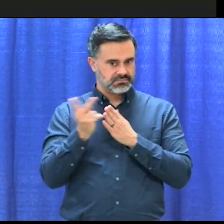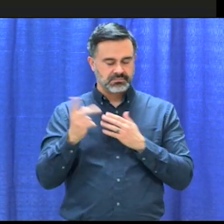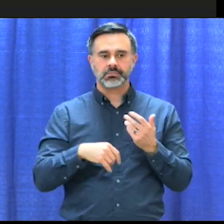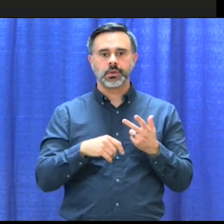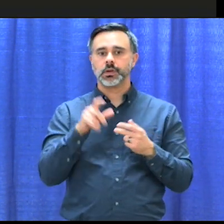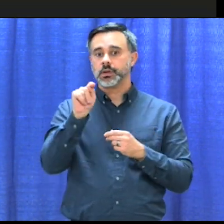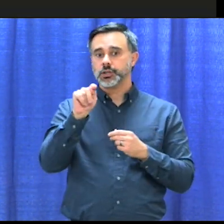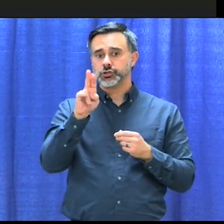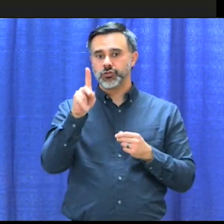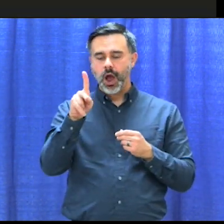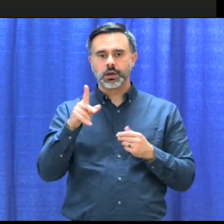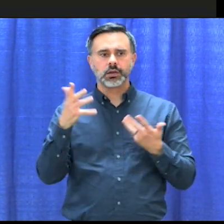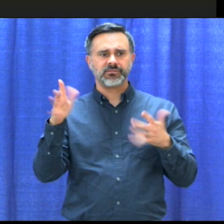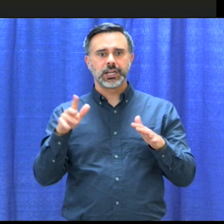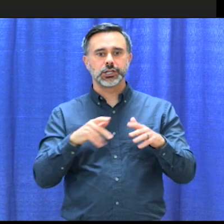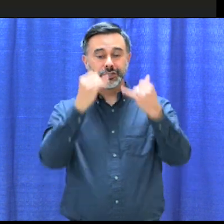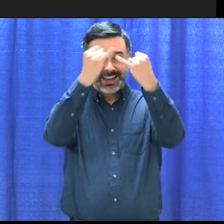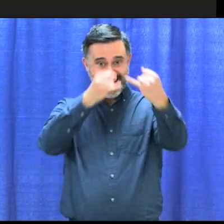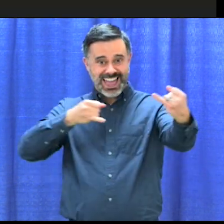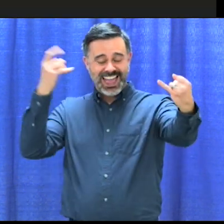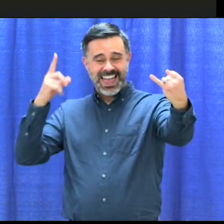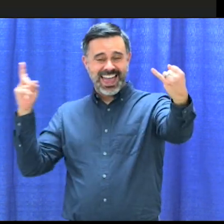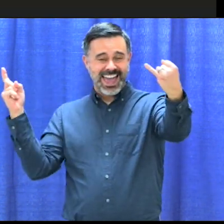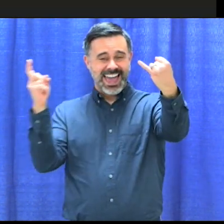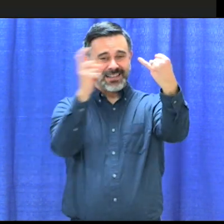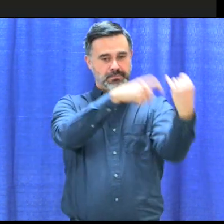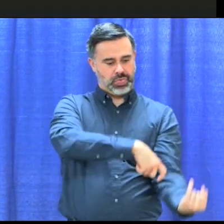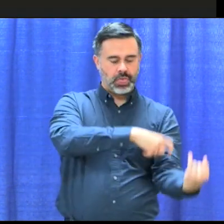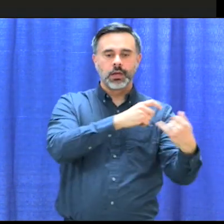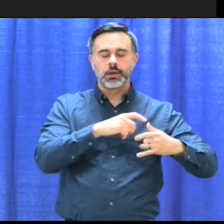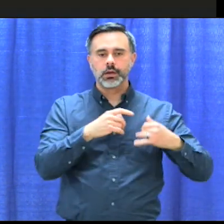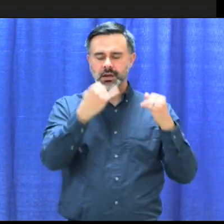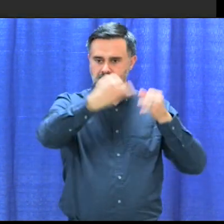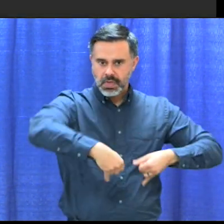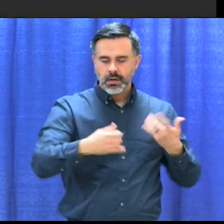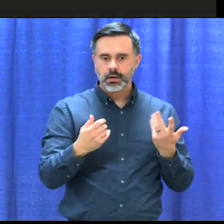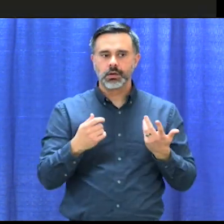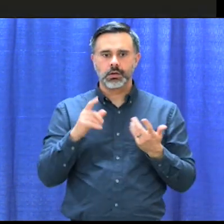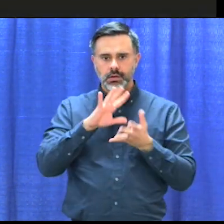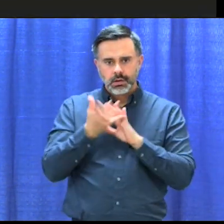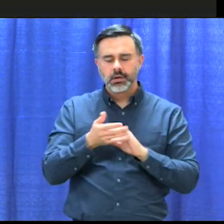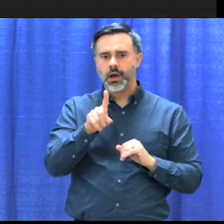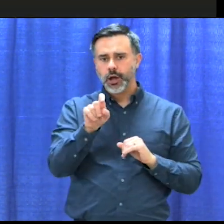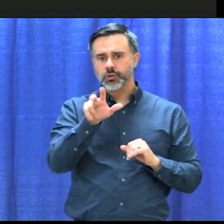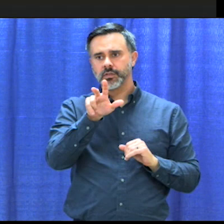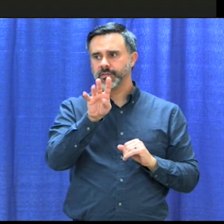pulling it down off of 10. The entire community of the north coast 141,000 folks go down as well.